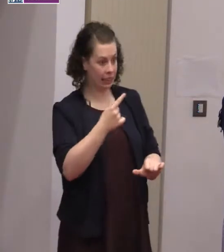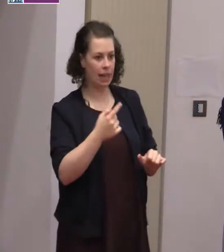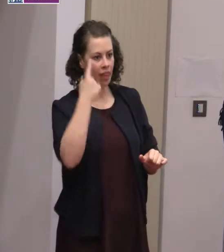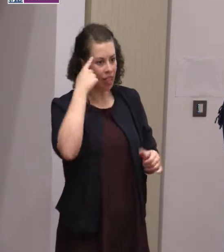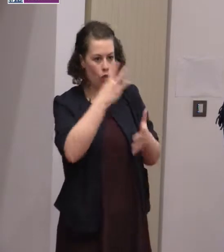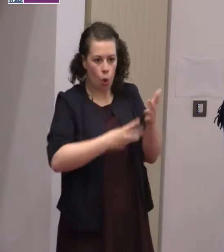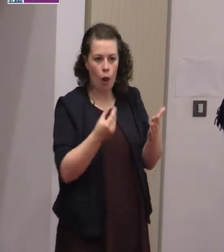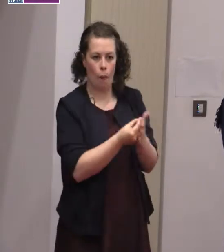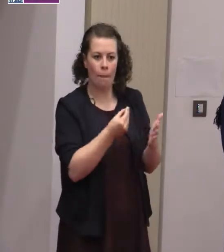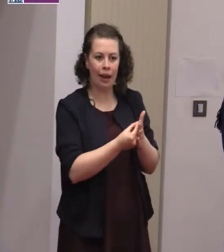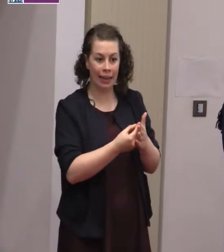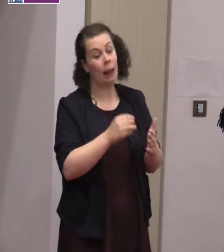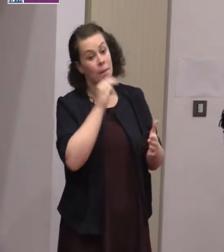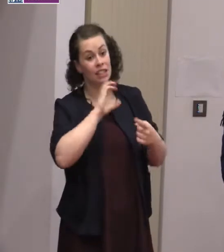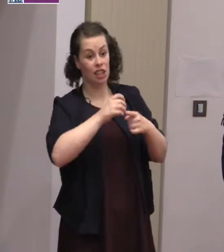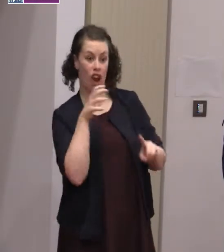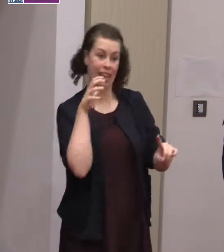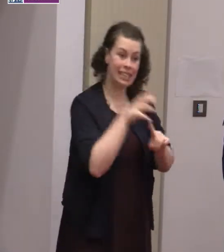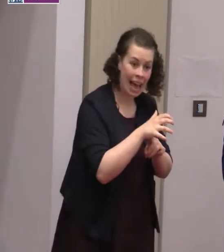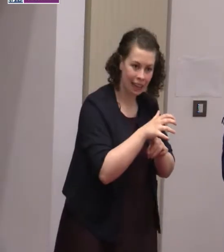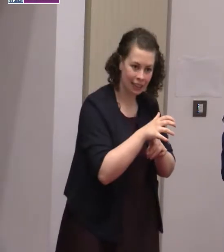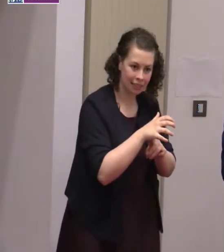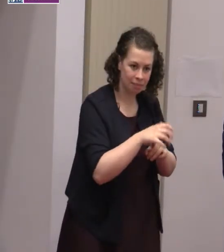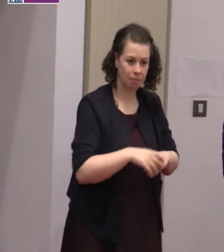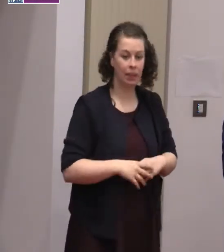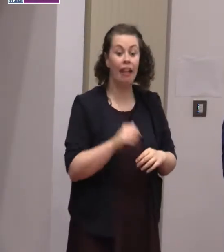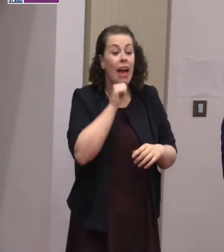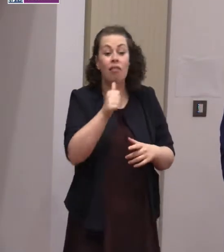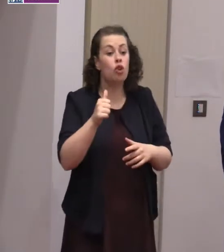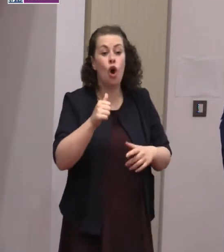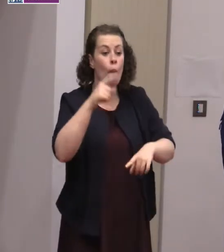Ensuring violations of this kind.